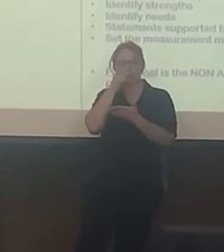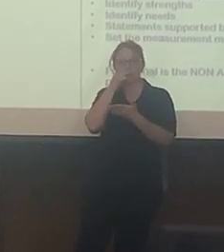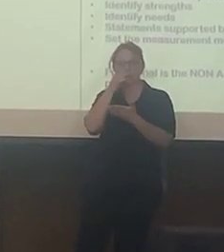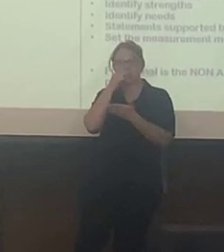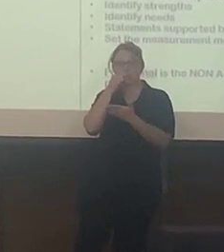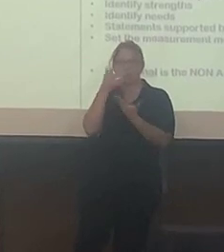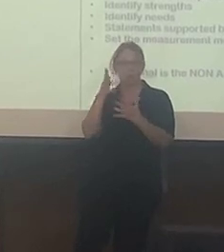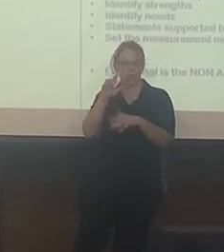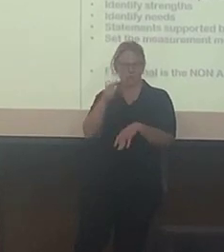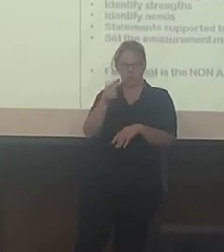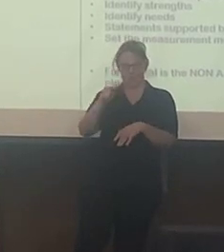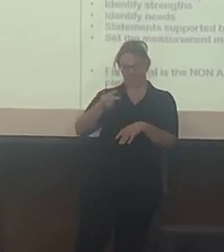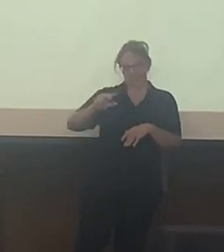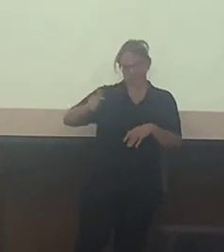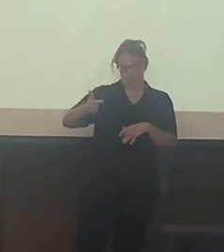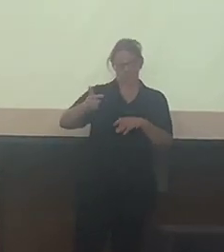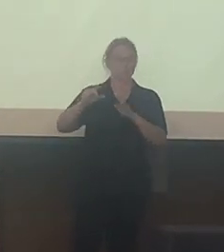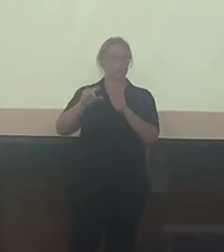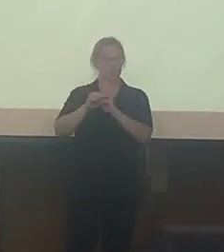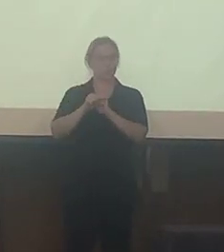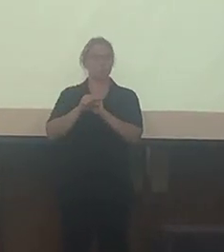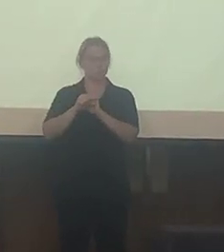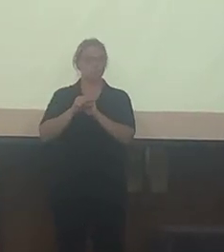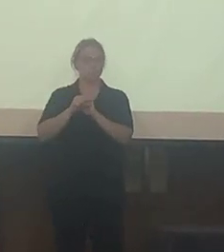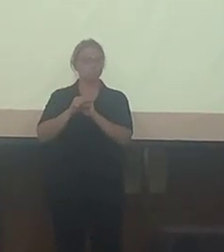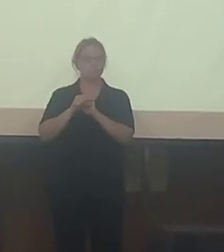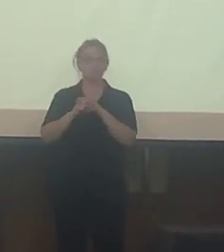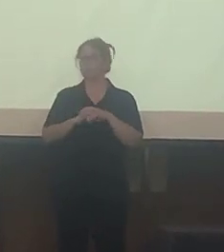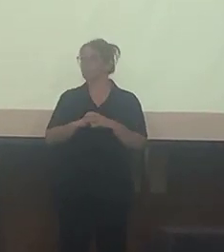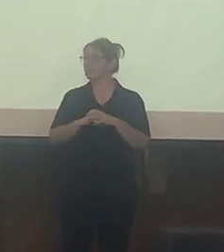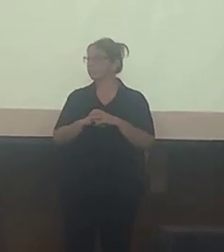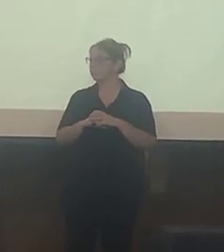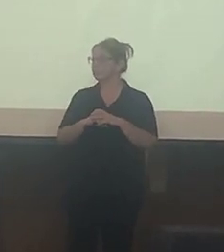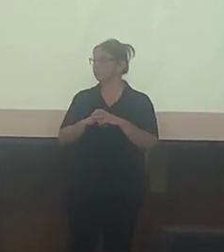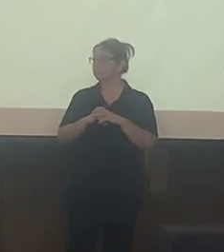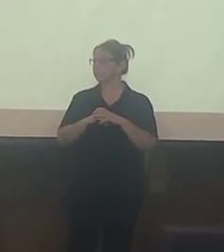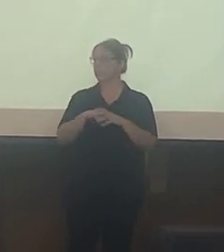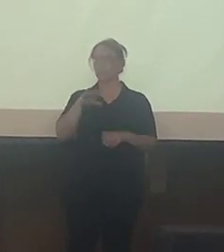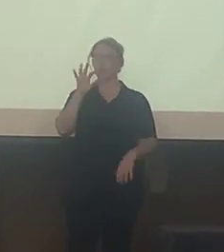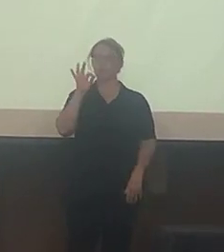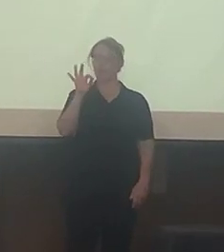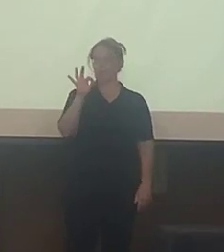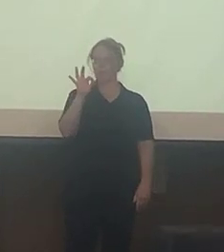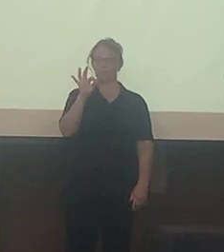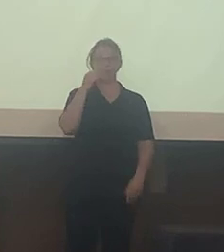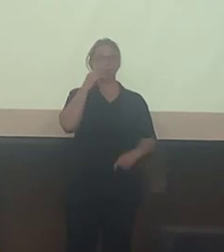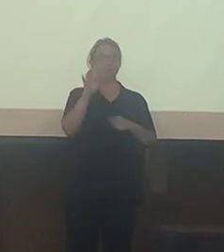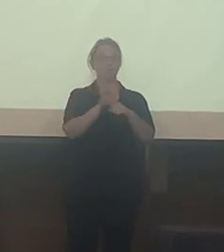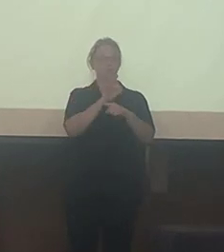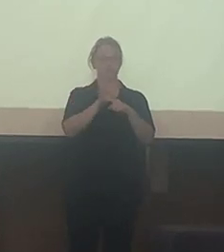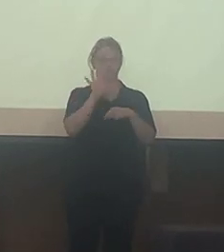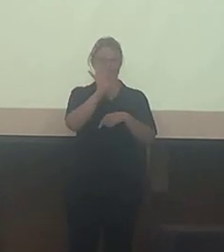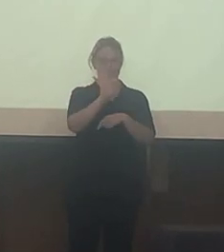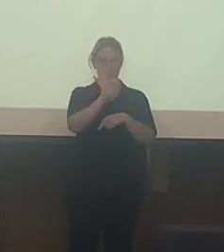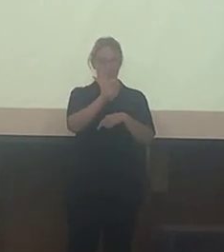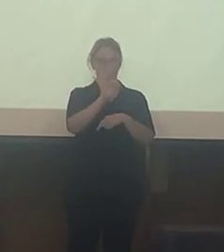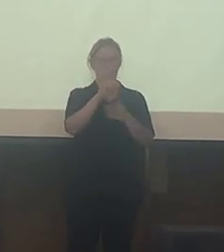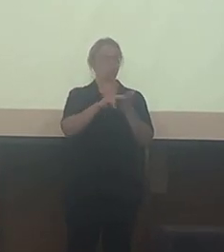like in first grade second third grade and just the f for functional is everything non-academic